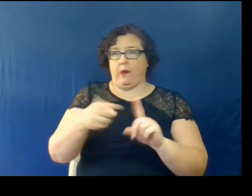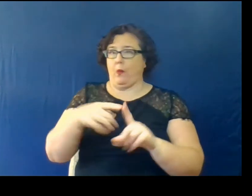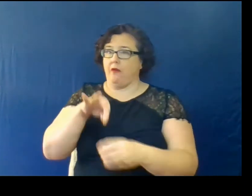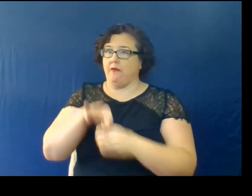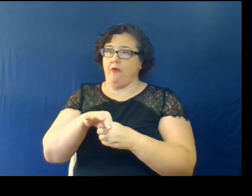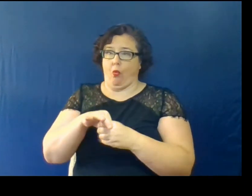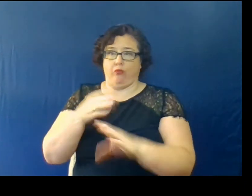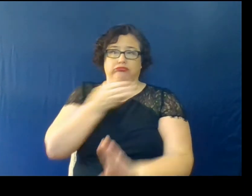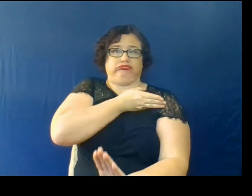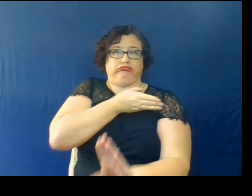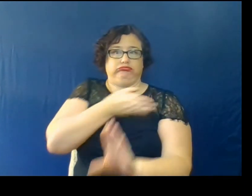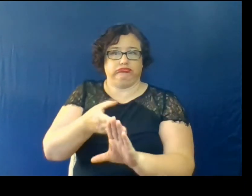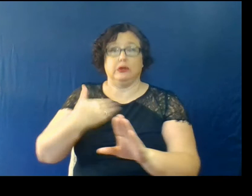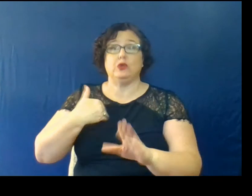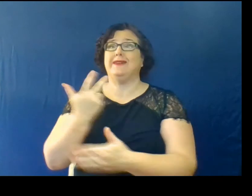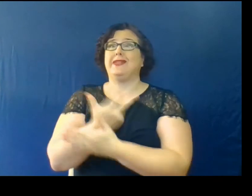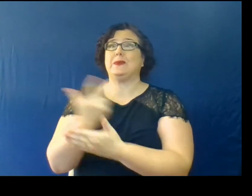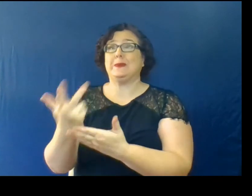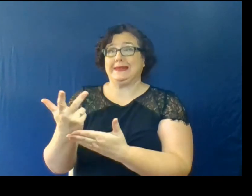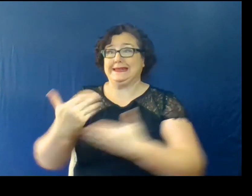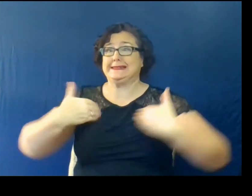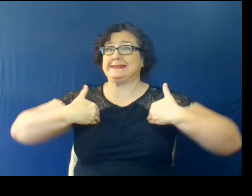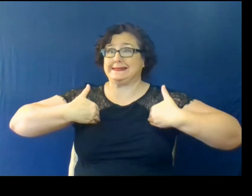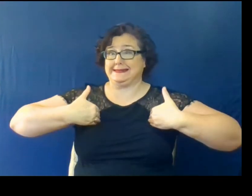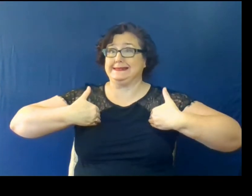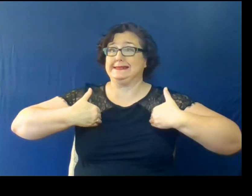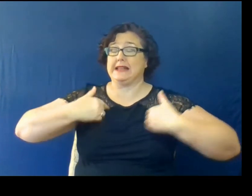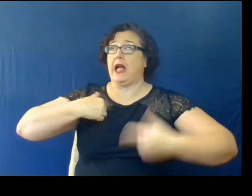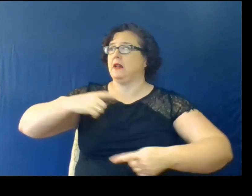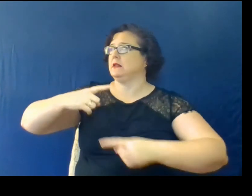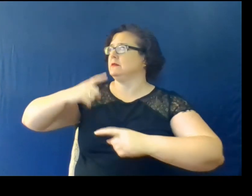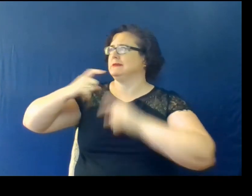you've got three weeks to do it. And was on an interview earlier this week and I said